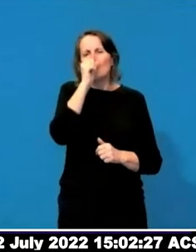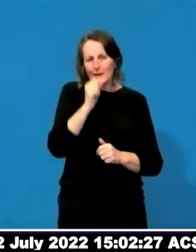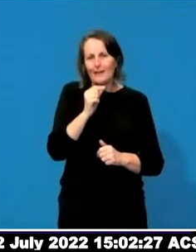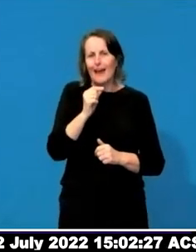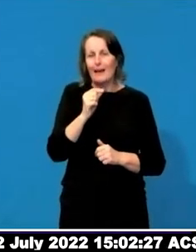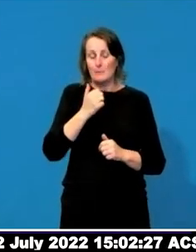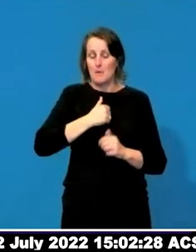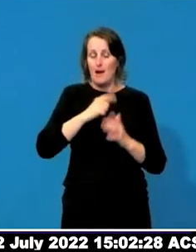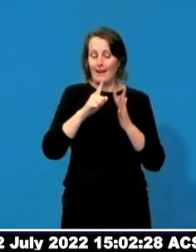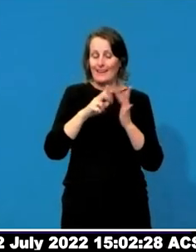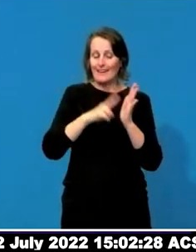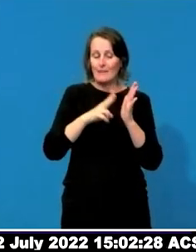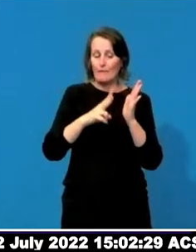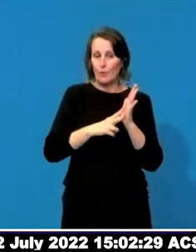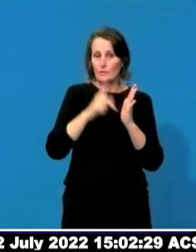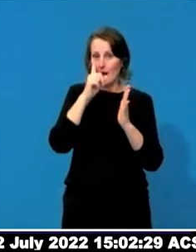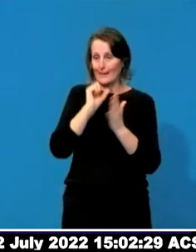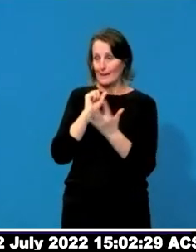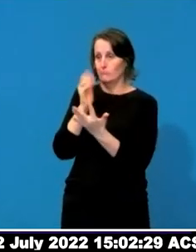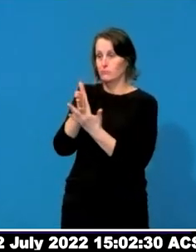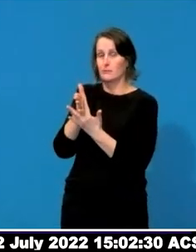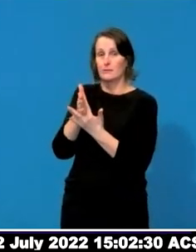I'm not too sure if I sent invoices now for travel